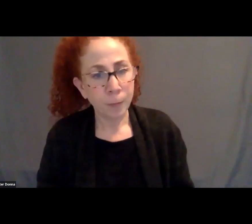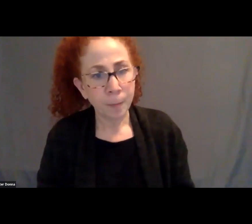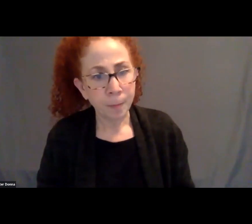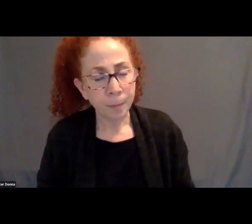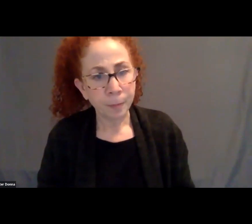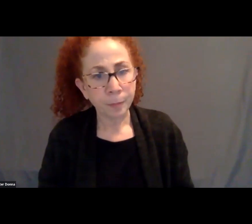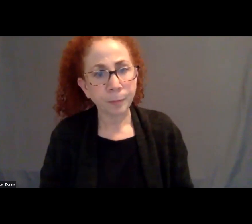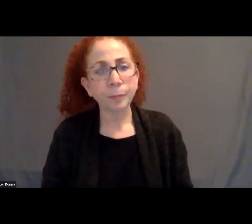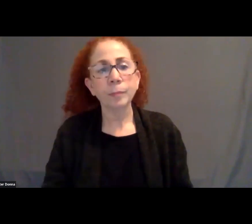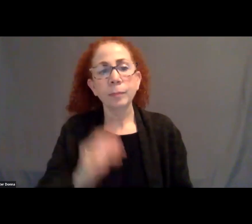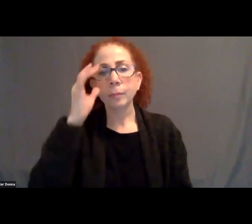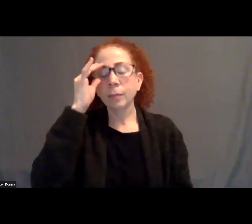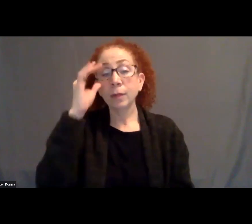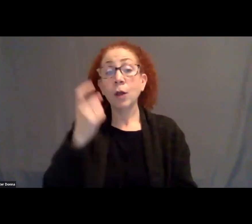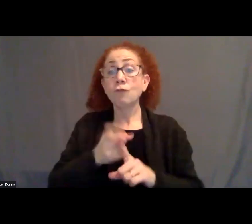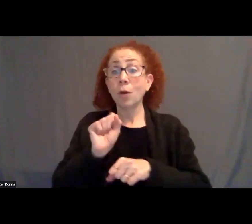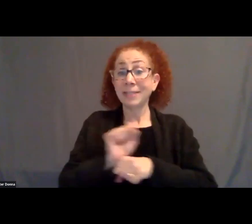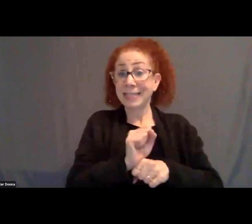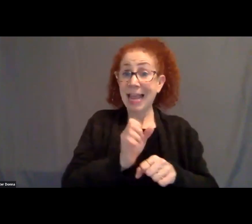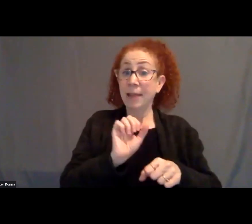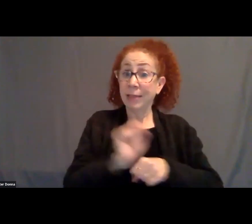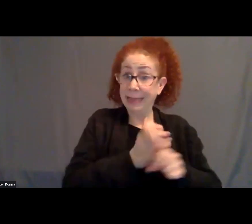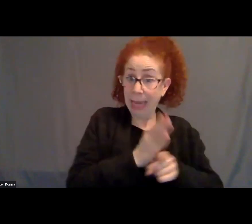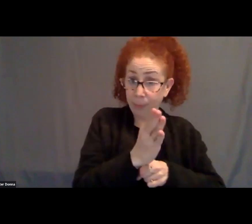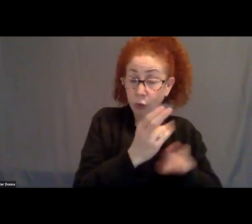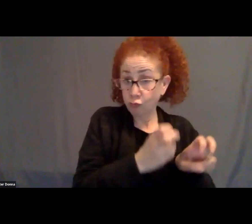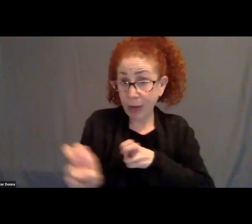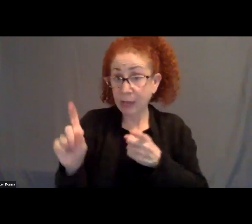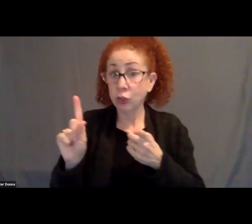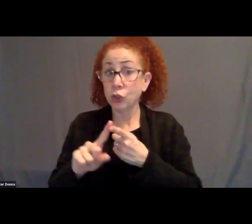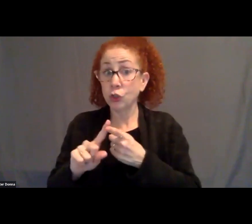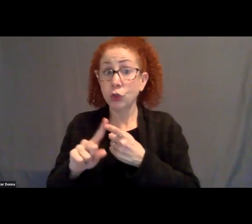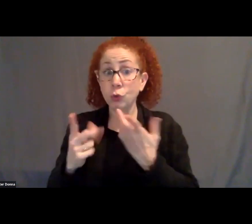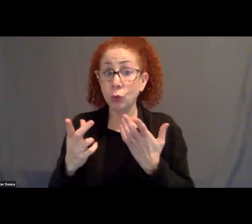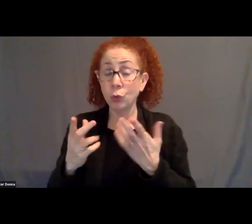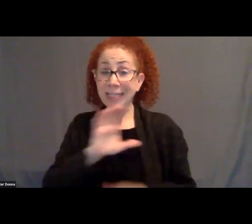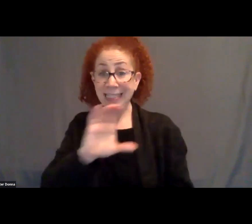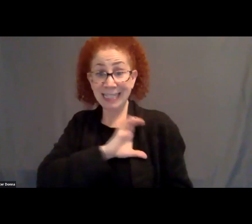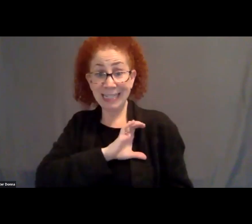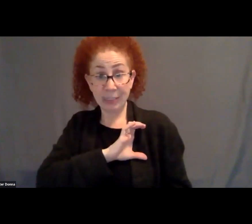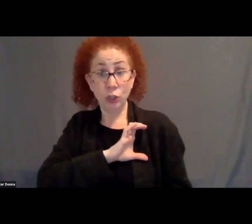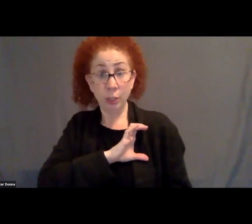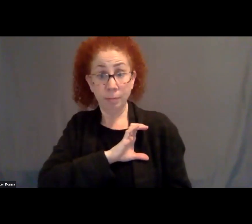Transitioning from slave labor based societies to ones in which citizenship was radically expanded